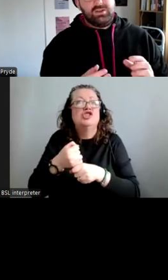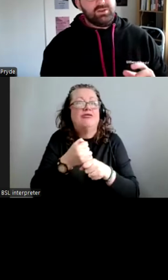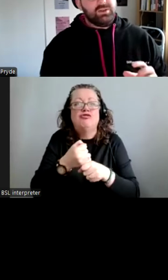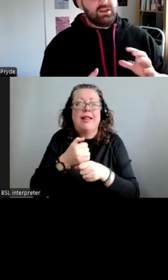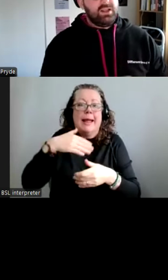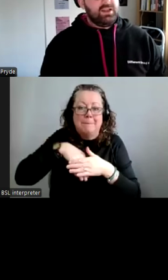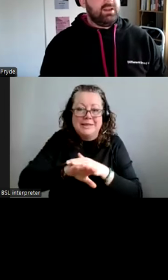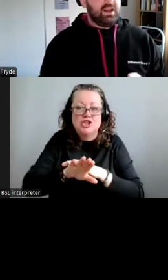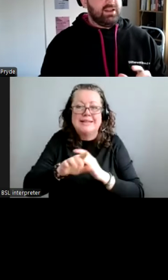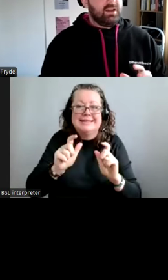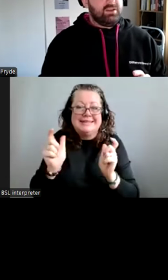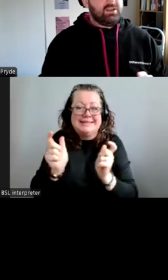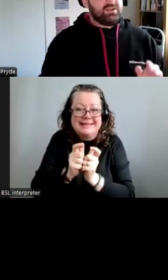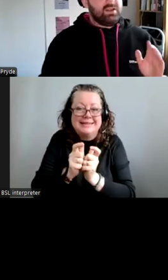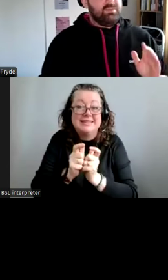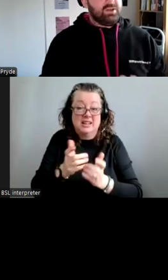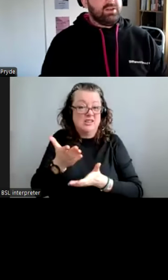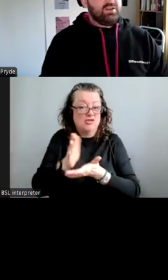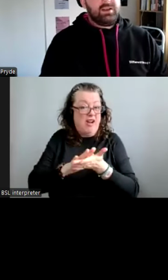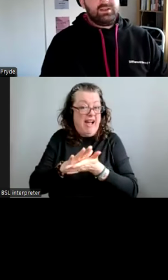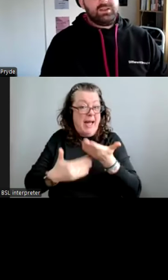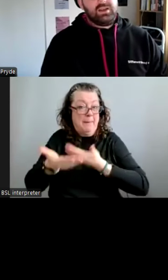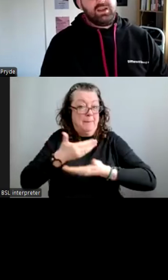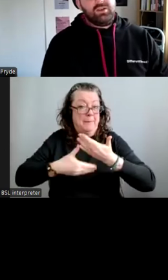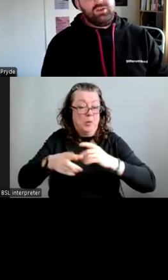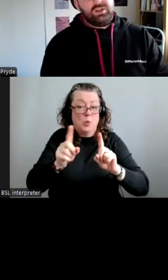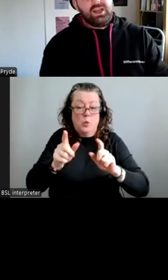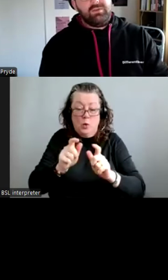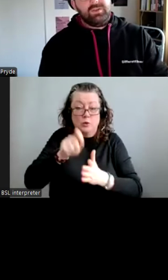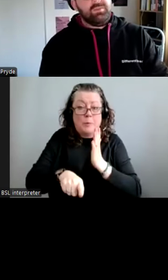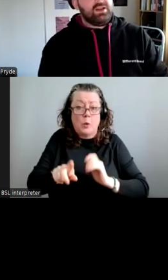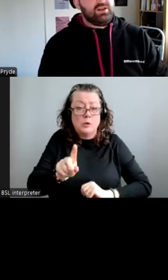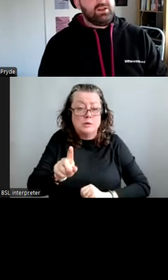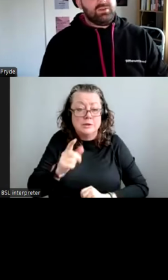The user would then click, and that would then say, button clicked, and then you would have feedback readout,